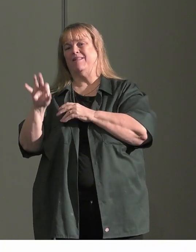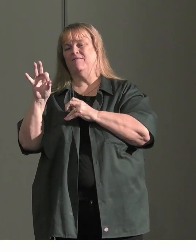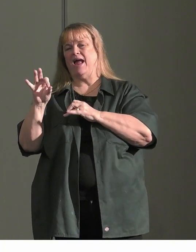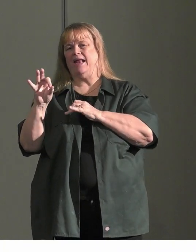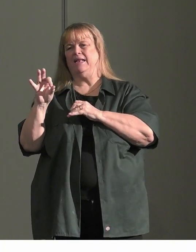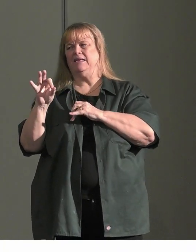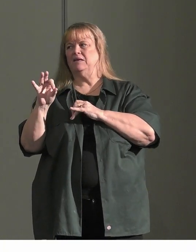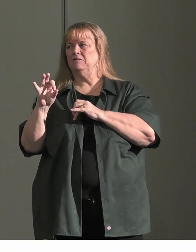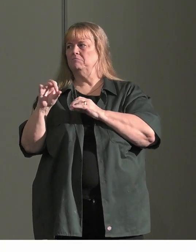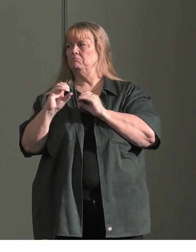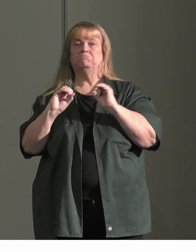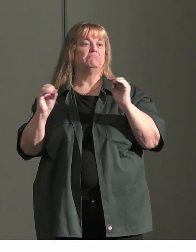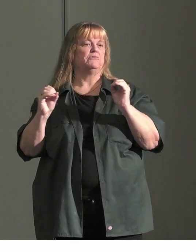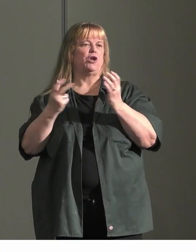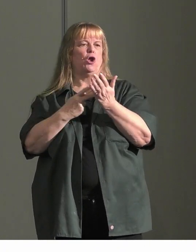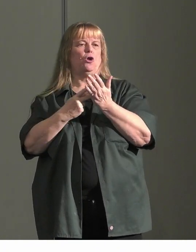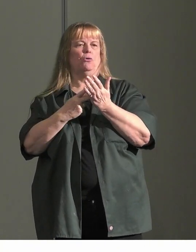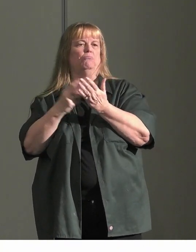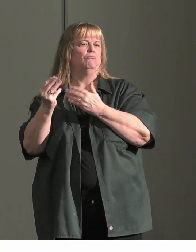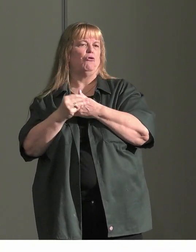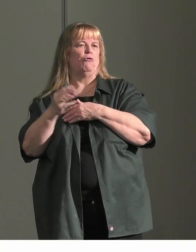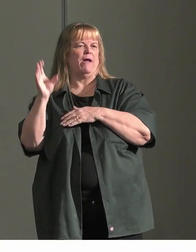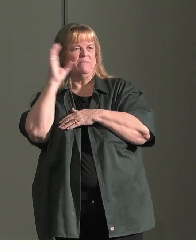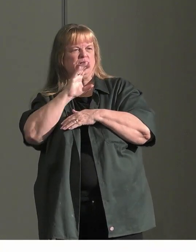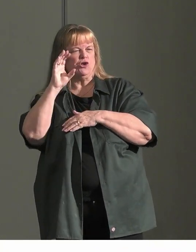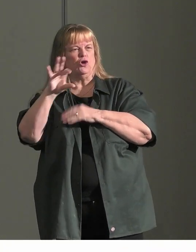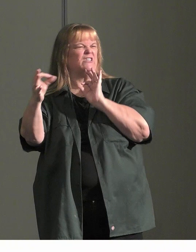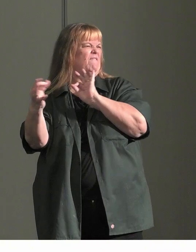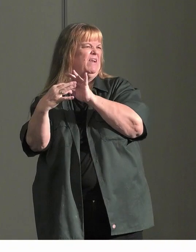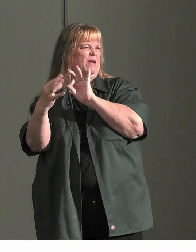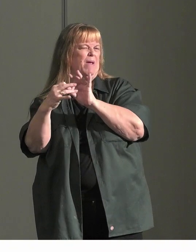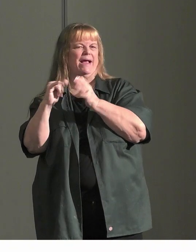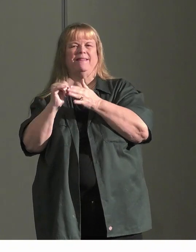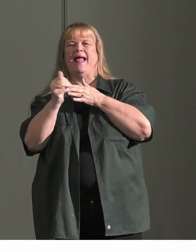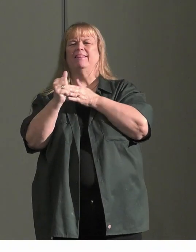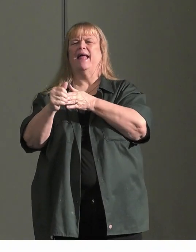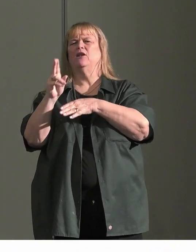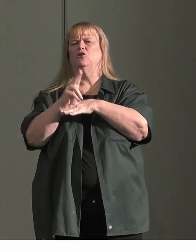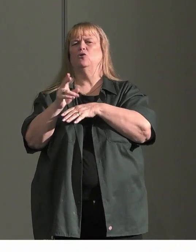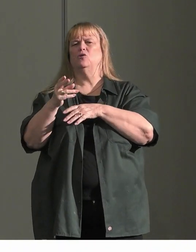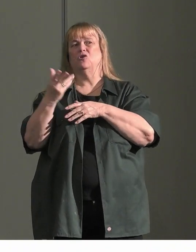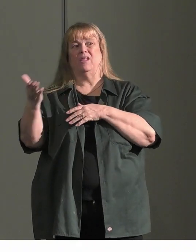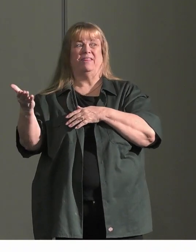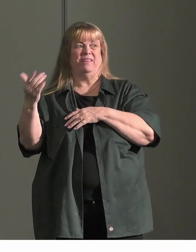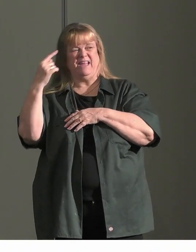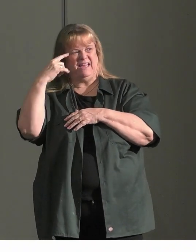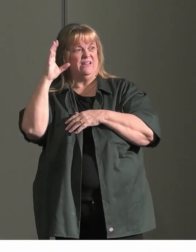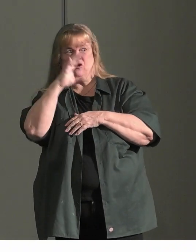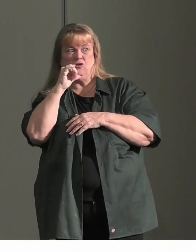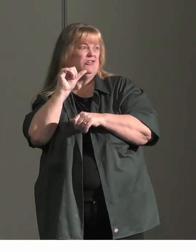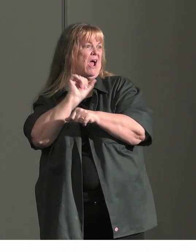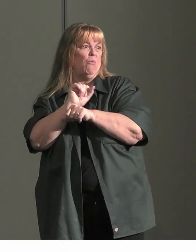there is no programmatic search feedback. That led a user to think search didn't work at all.